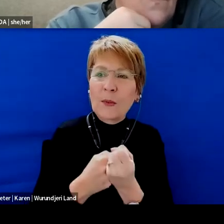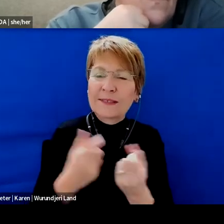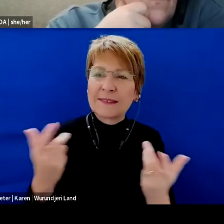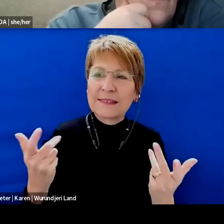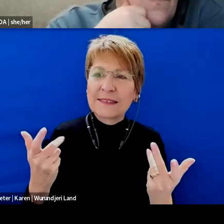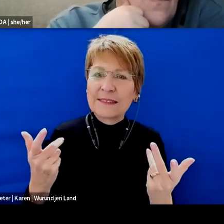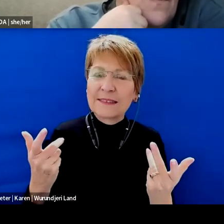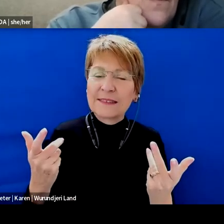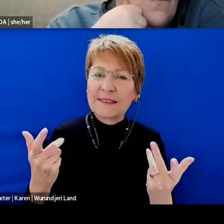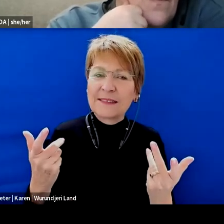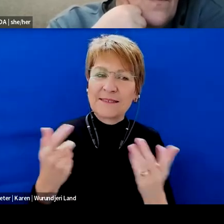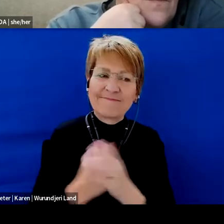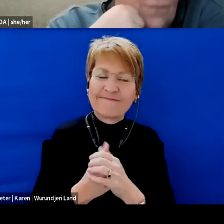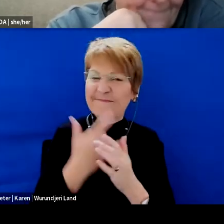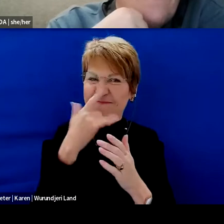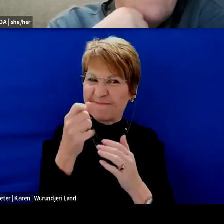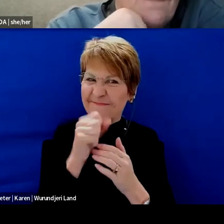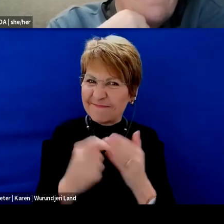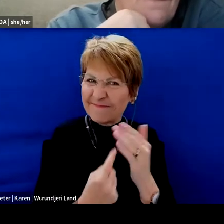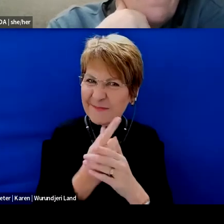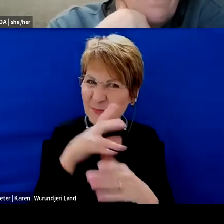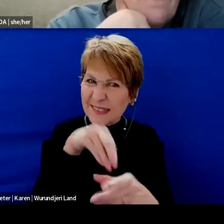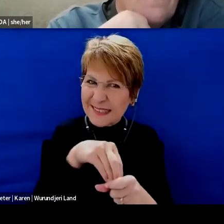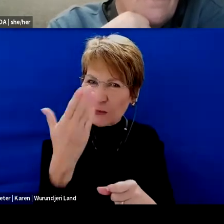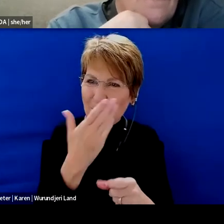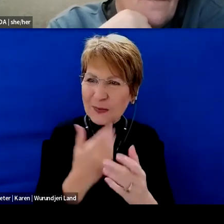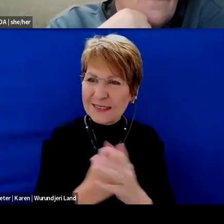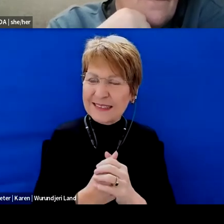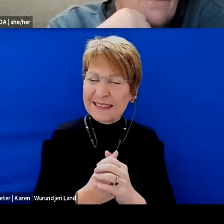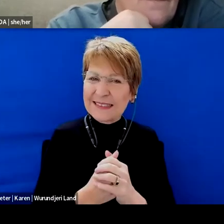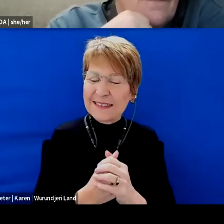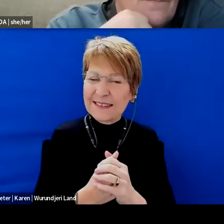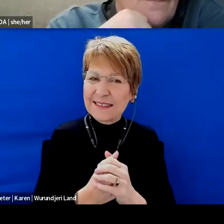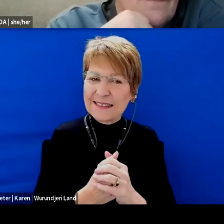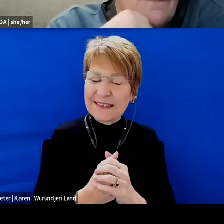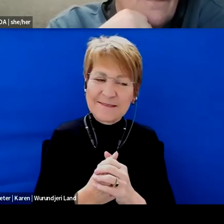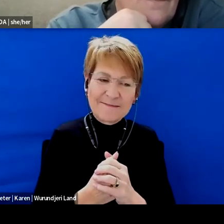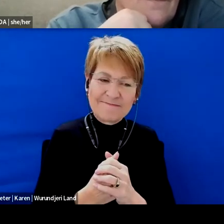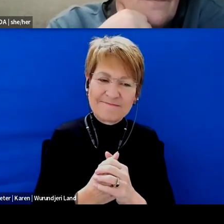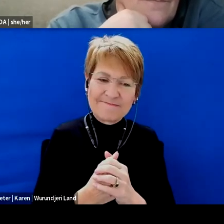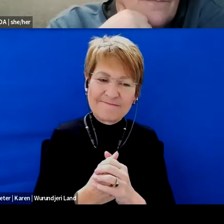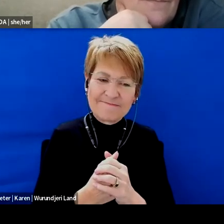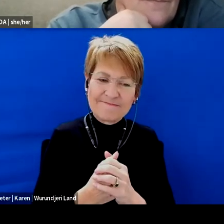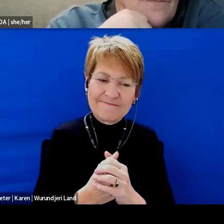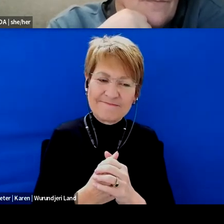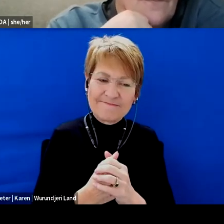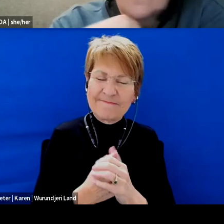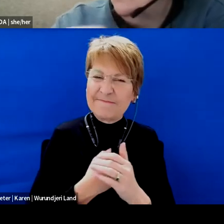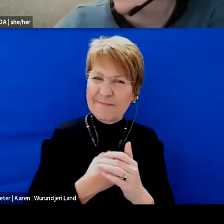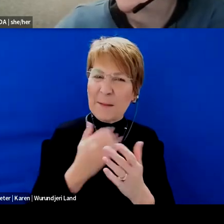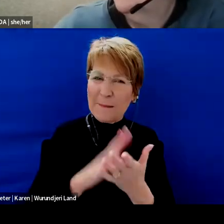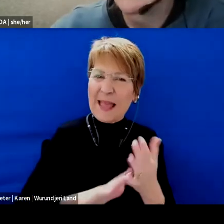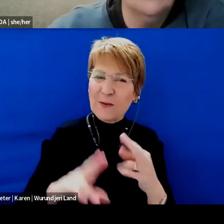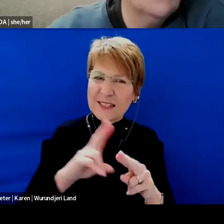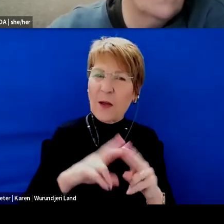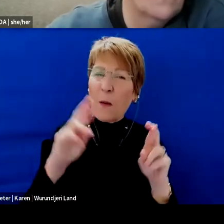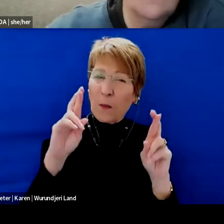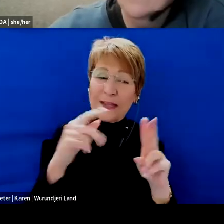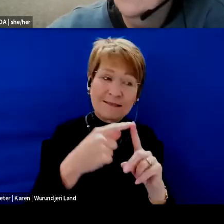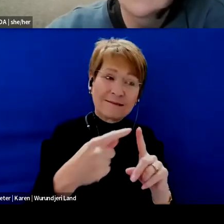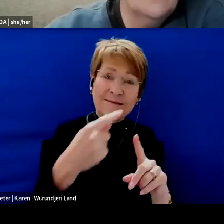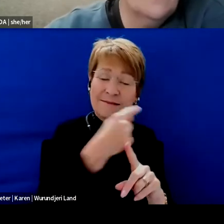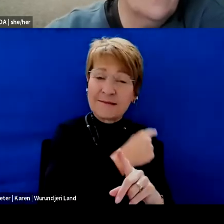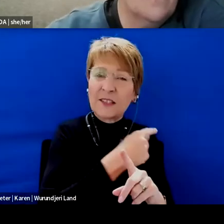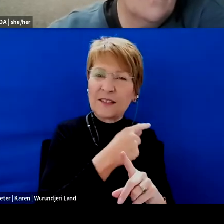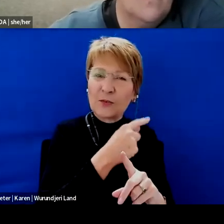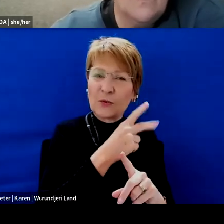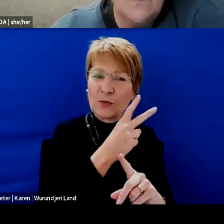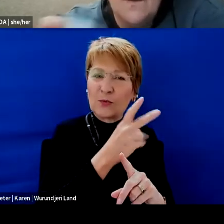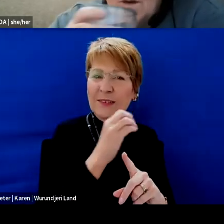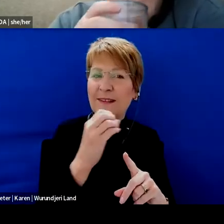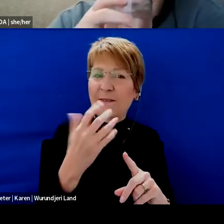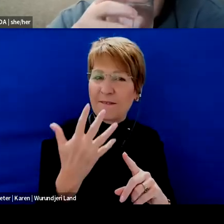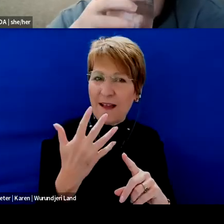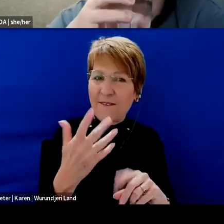And unfortunately this still kind of happens within schools, um, one thing I do wish my parents had the ability to do back in 2008 and five.